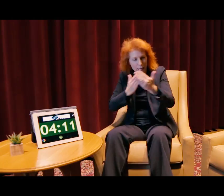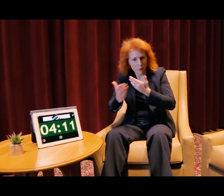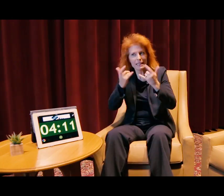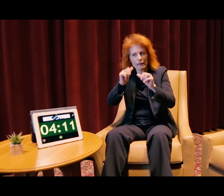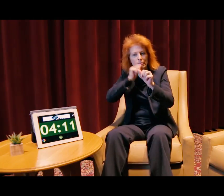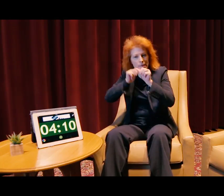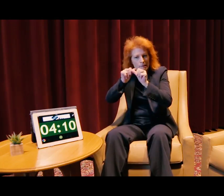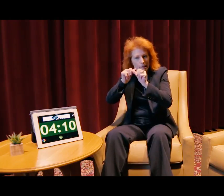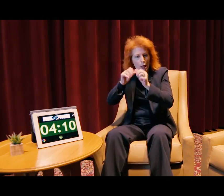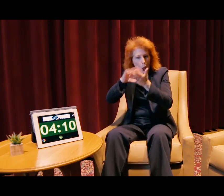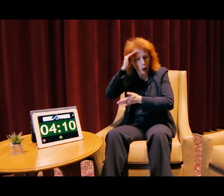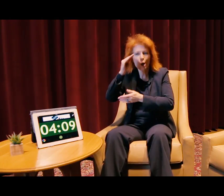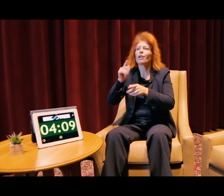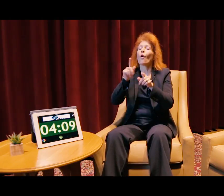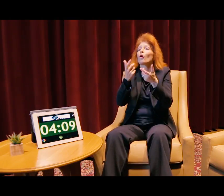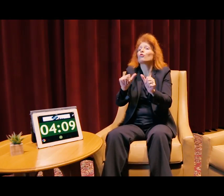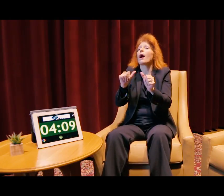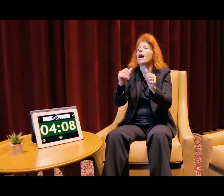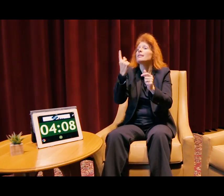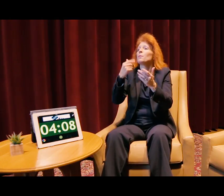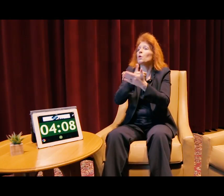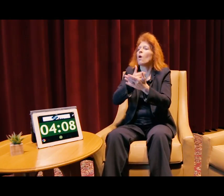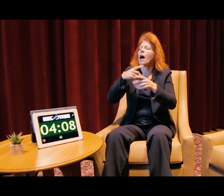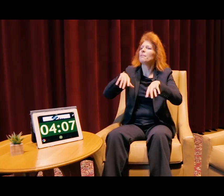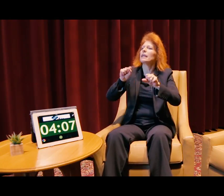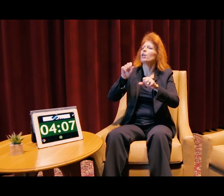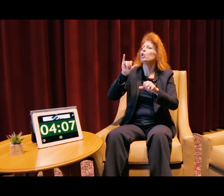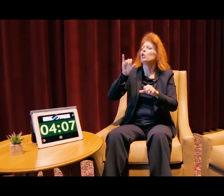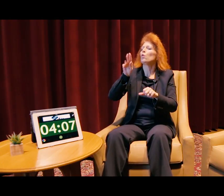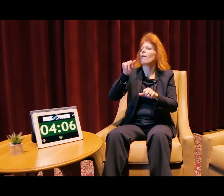or whether it's trying something new. I'm taking ukulele lessons with one of my sons.